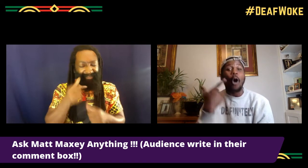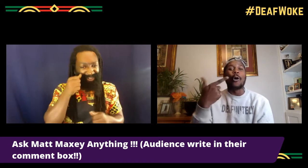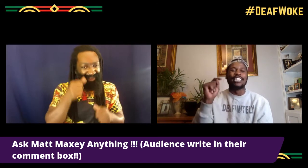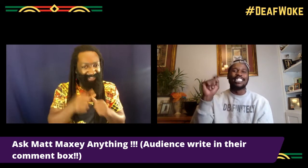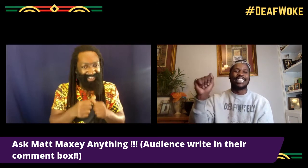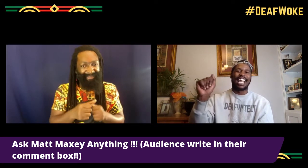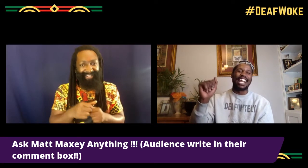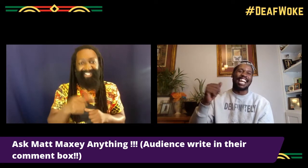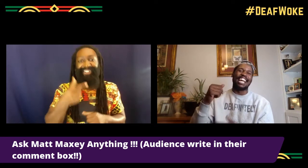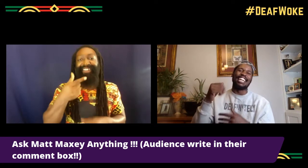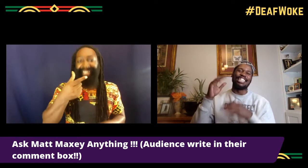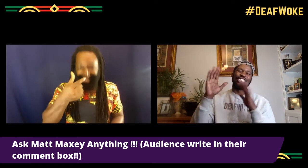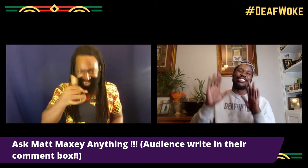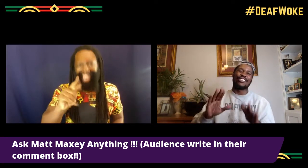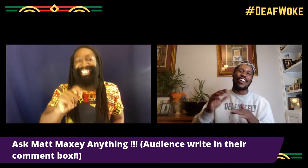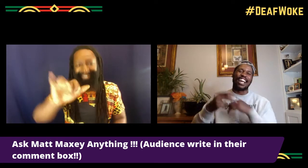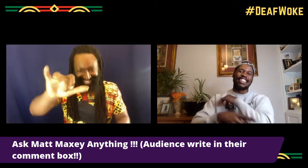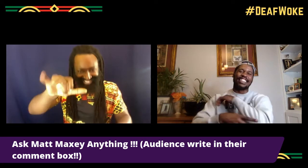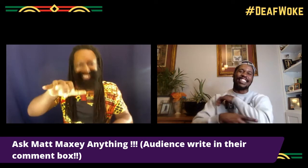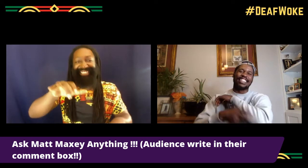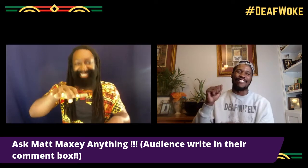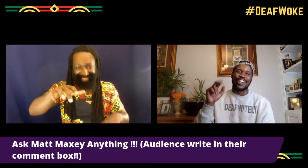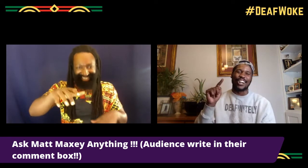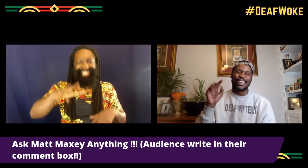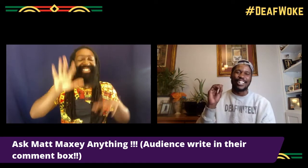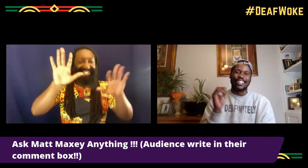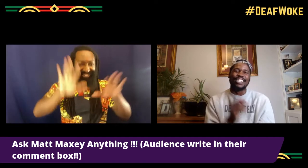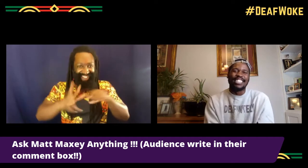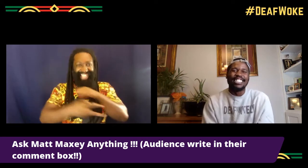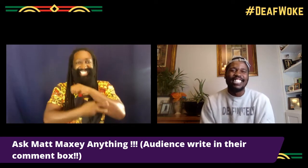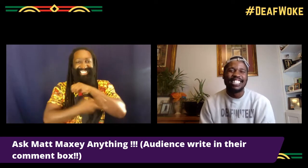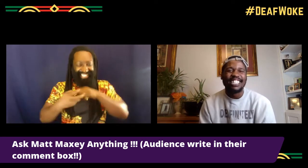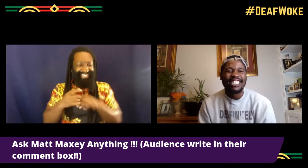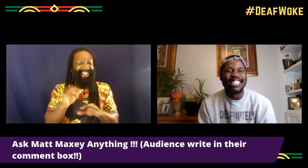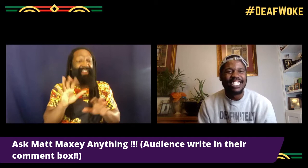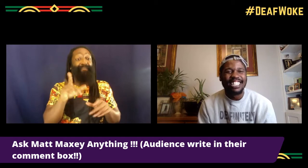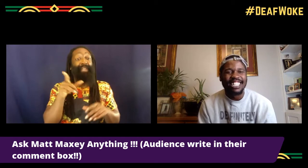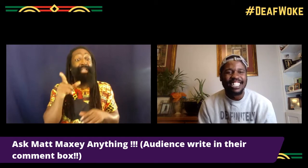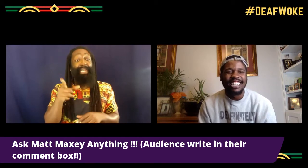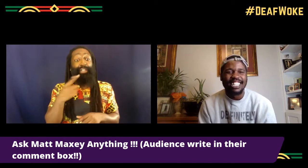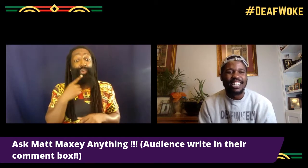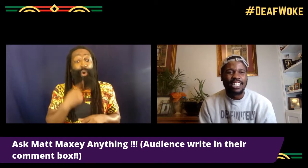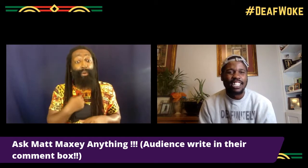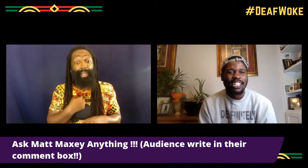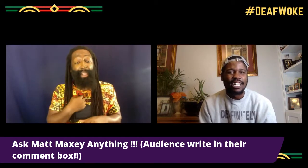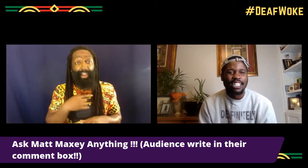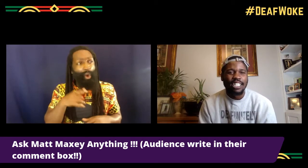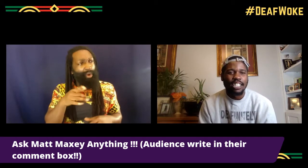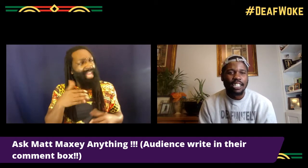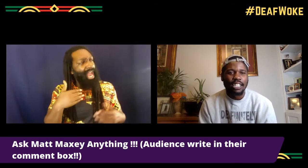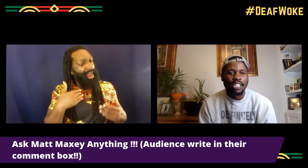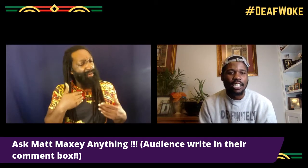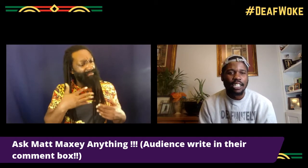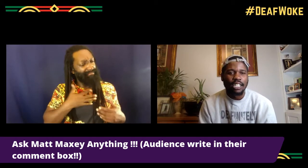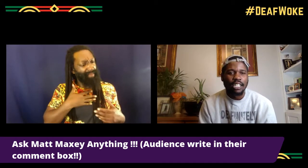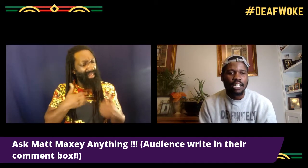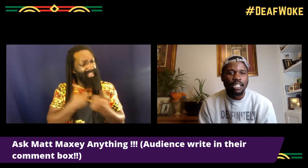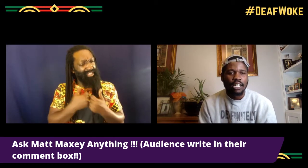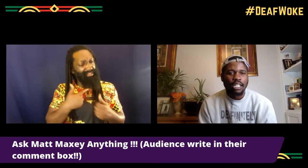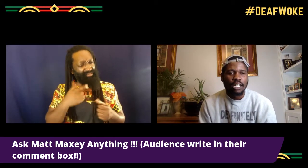thief, Grand Theft Auto Grand Theft Auto, yeah. And he told me,